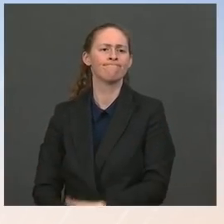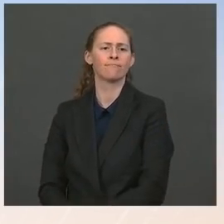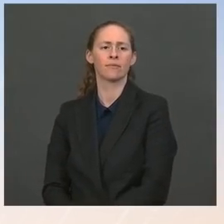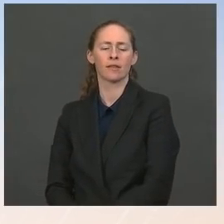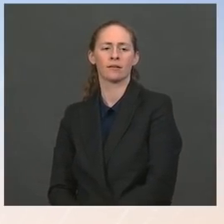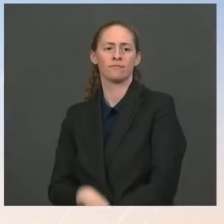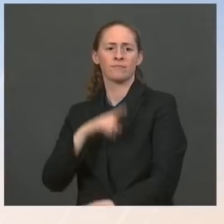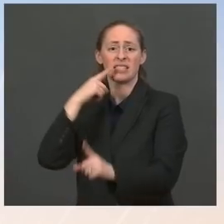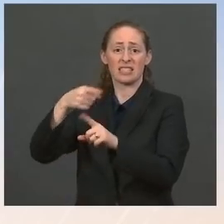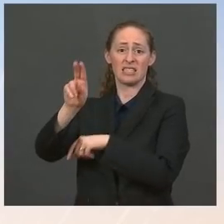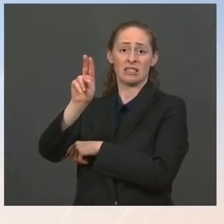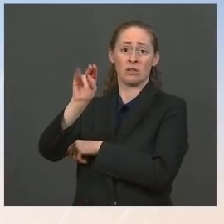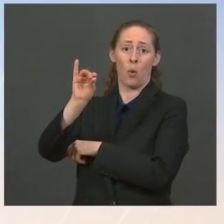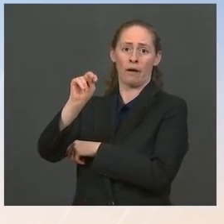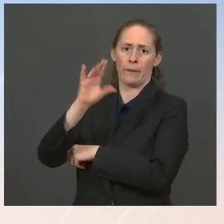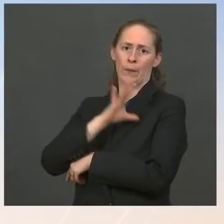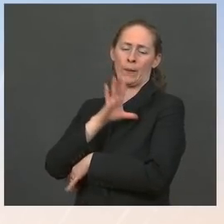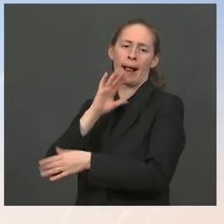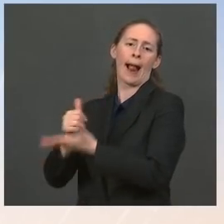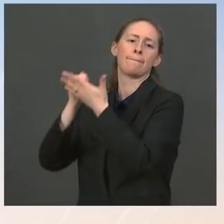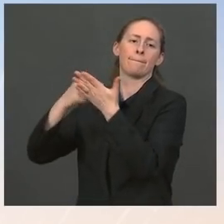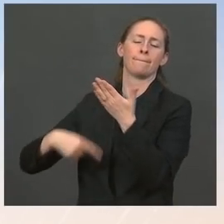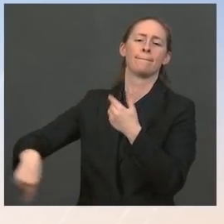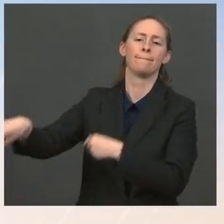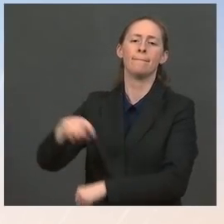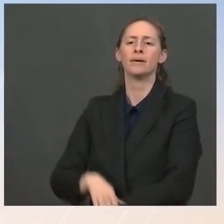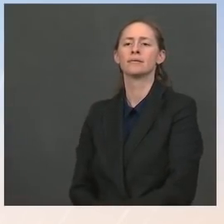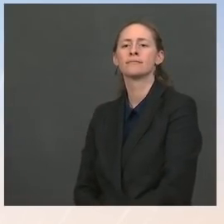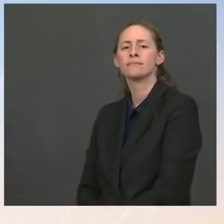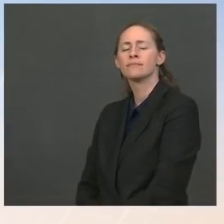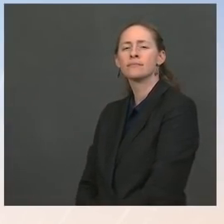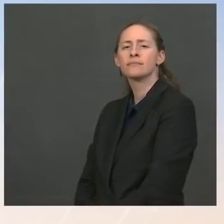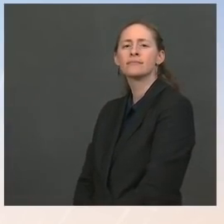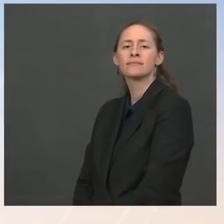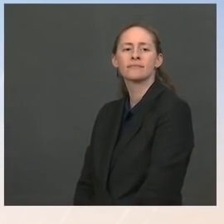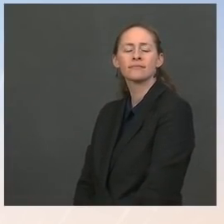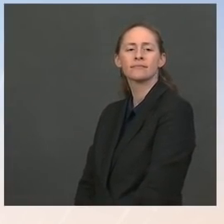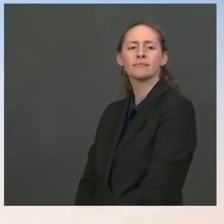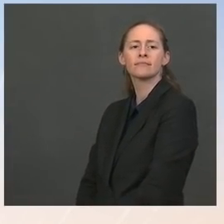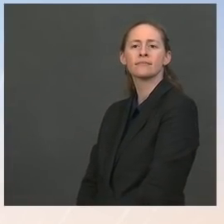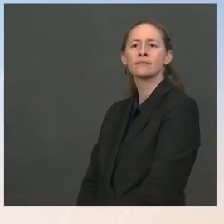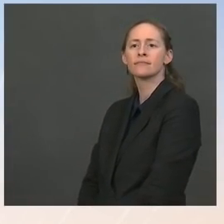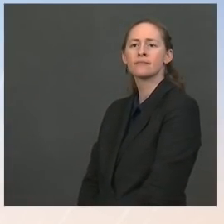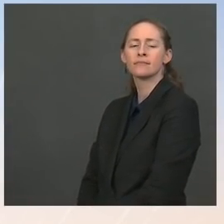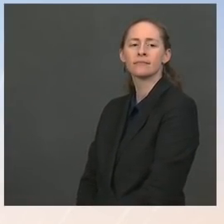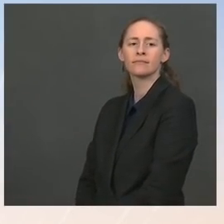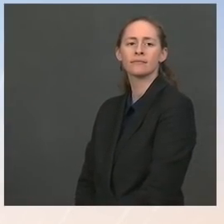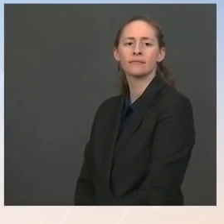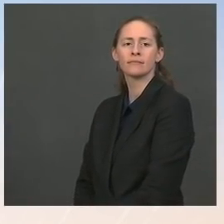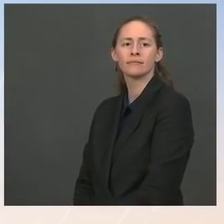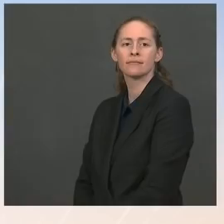are still in Los Angeles and Long Beach, or are they moving in the most recent weeks as steps have been taken to sort of ease the congestion? Secretary Buttigieg: So, I think we've -- we've certainly seen --